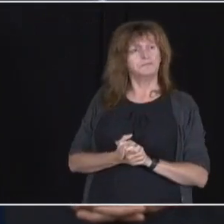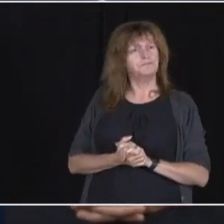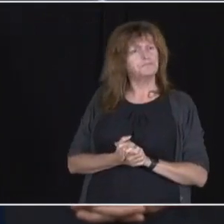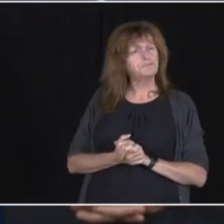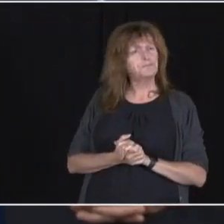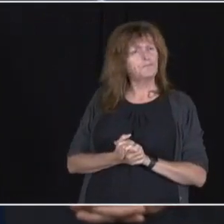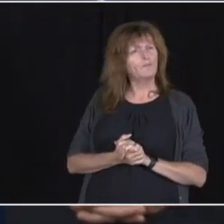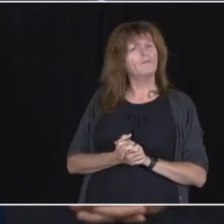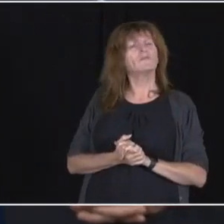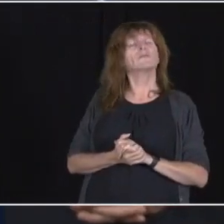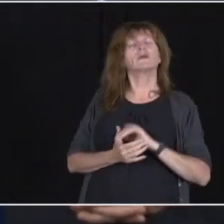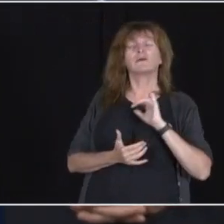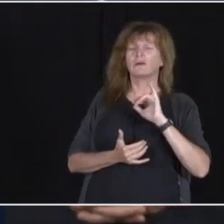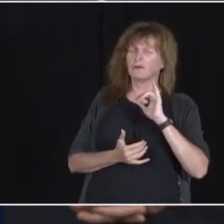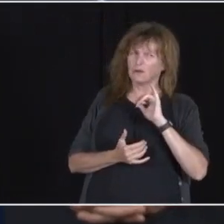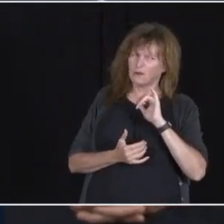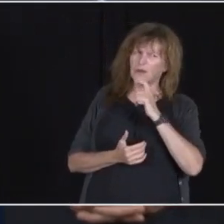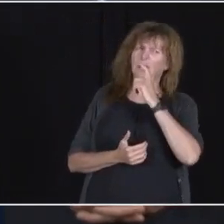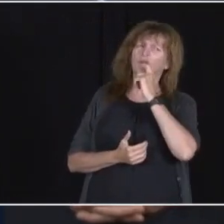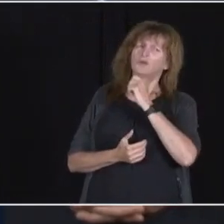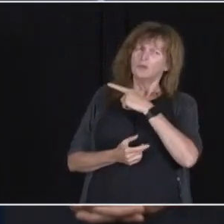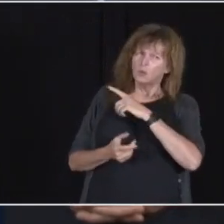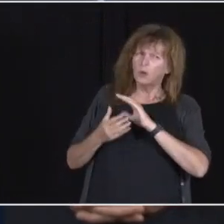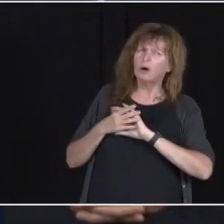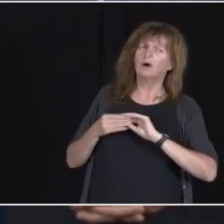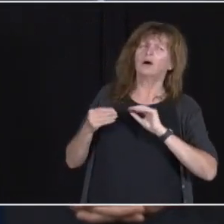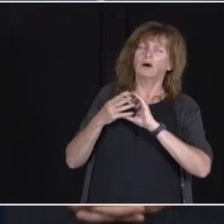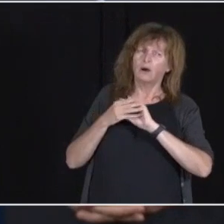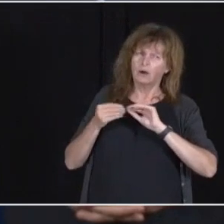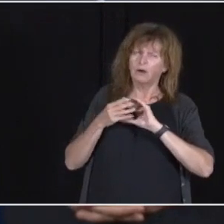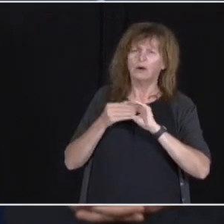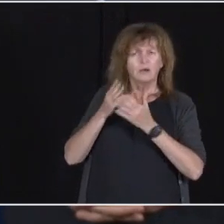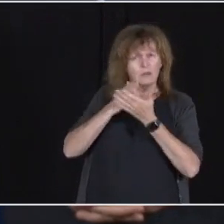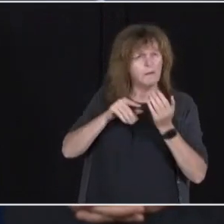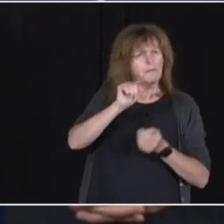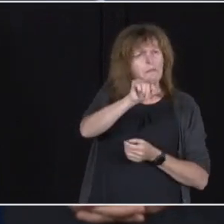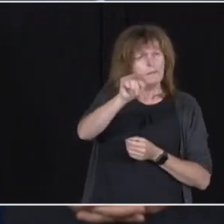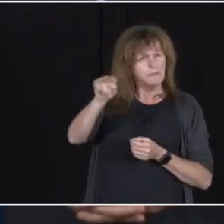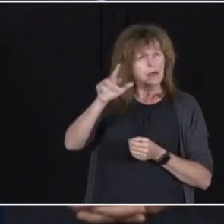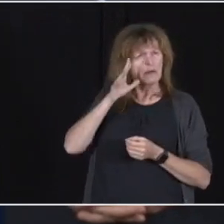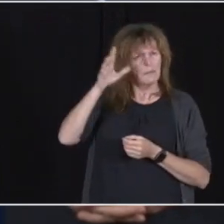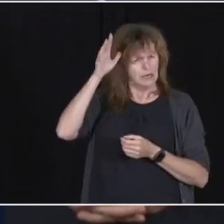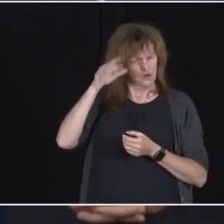minister is working extreme a hard and making that happen. It is interesting that you mention that